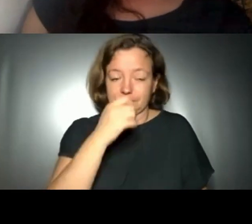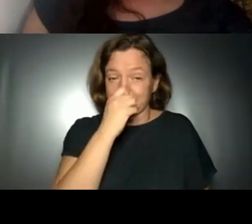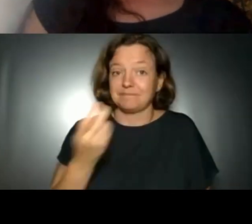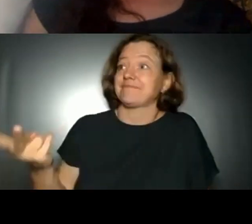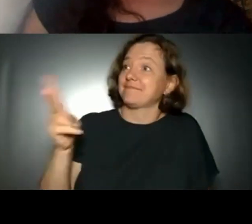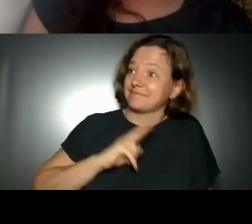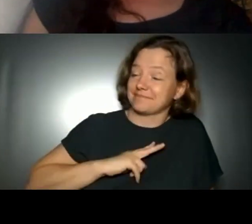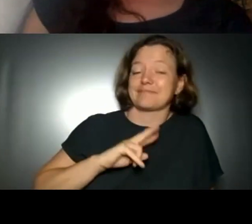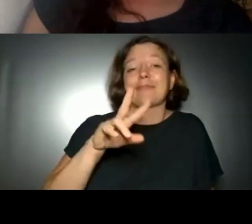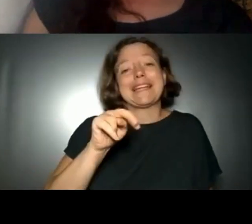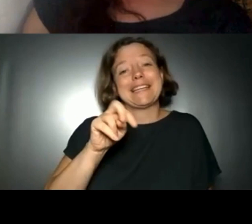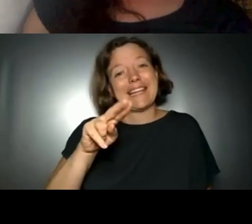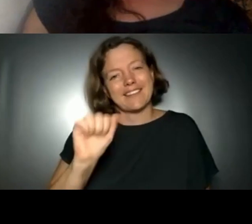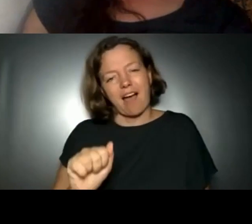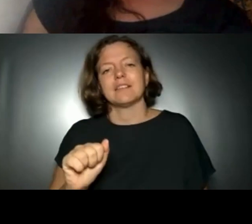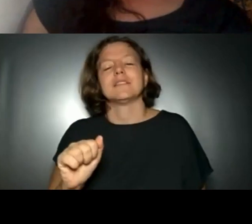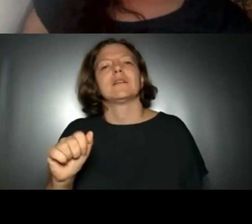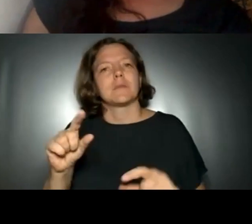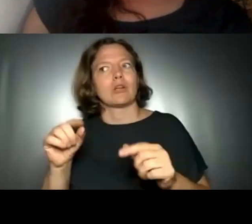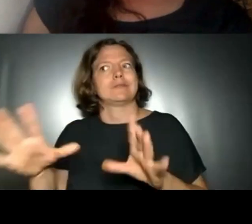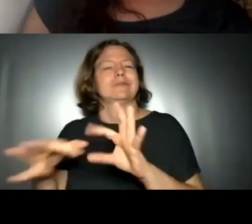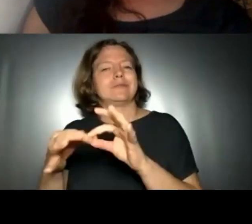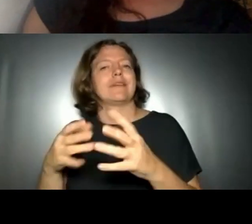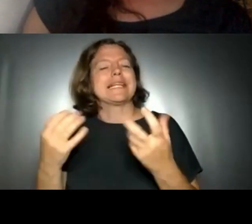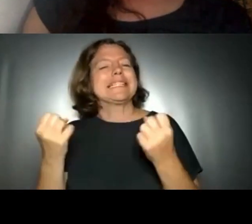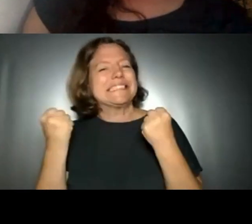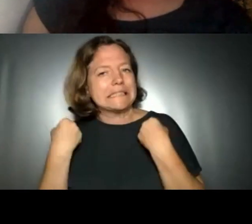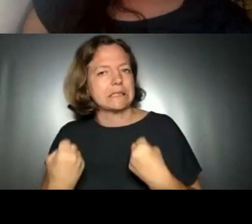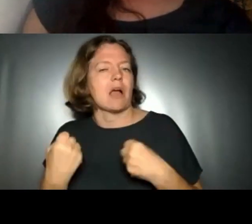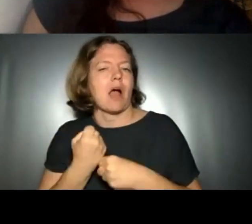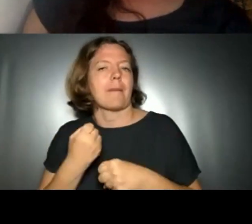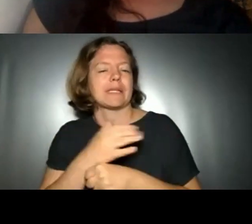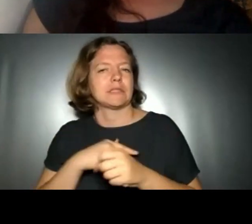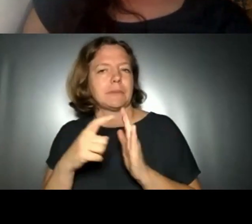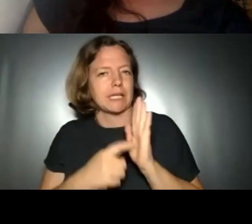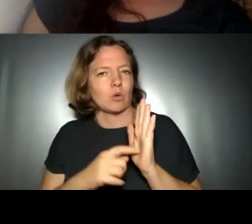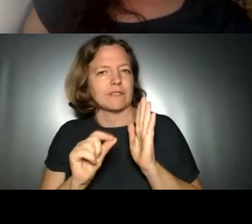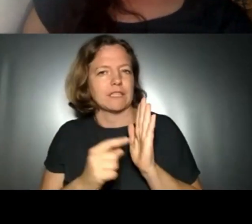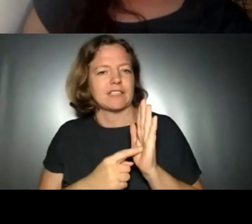about what makes a safe work environment. That is actually - I find that incredibly difficult for myself.